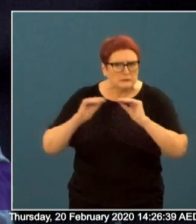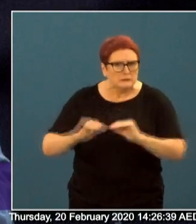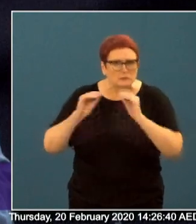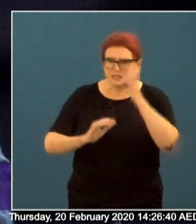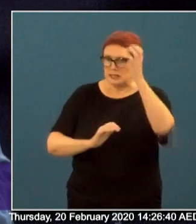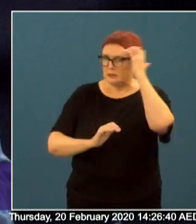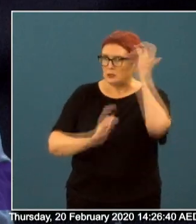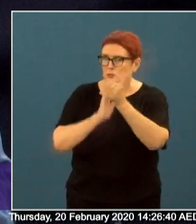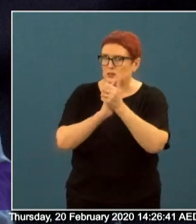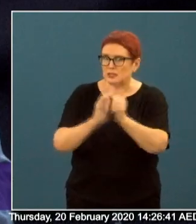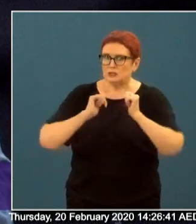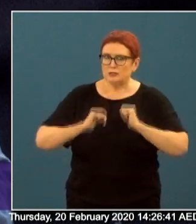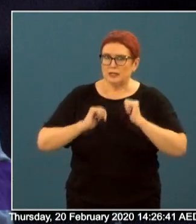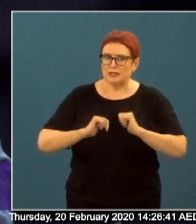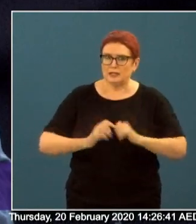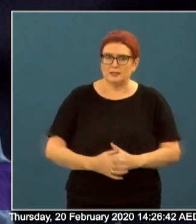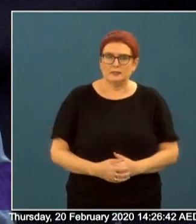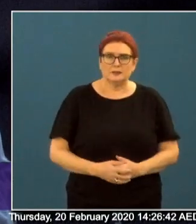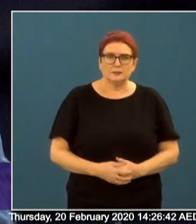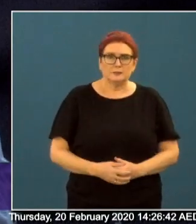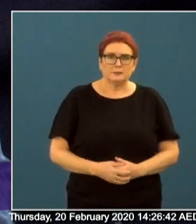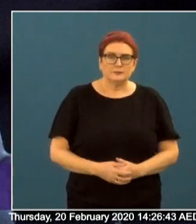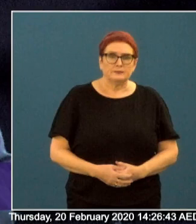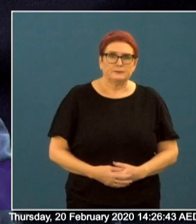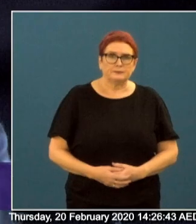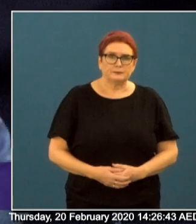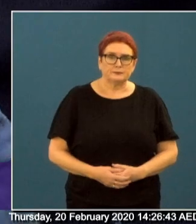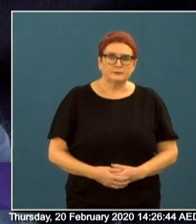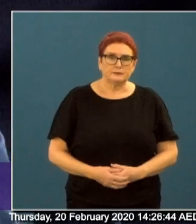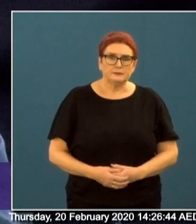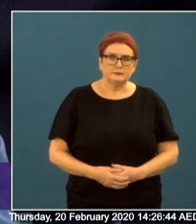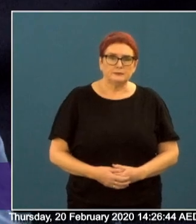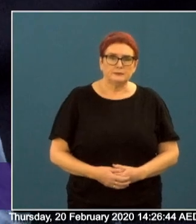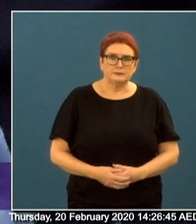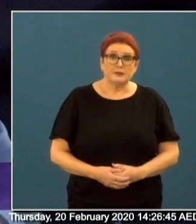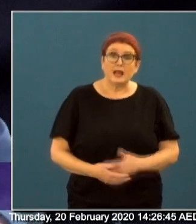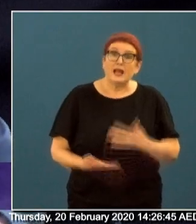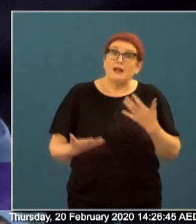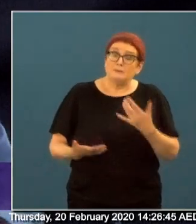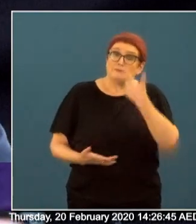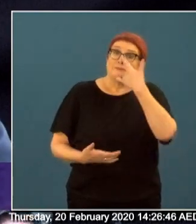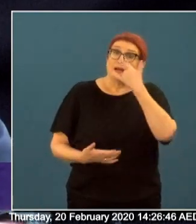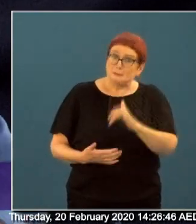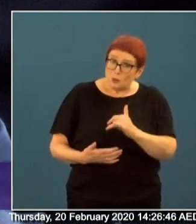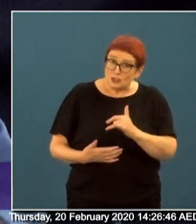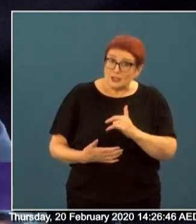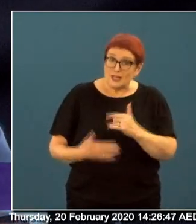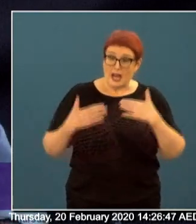But part of the issue is we haven't had the systems changes within the public mental health system to ensure that